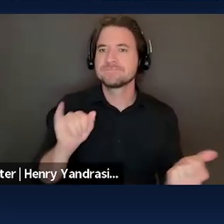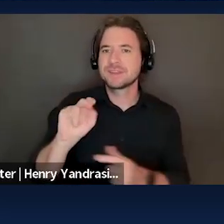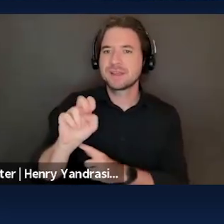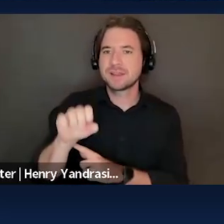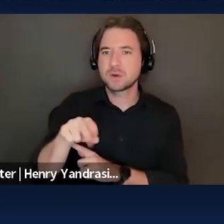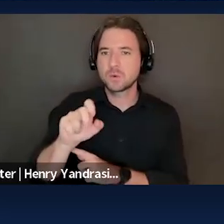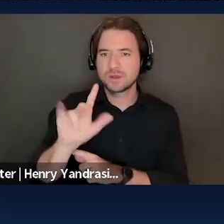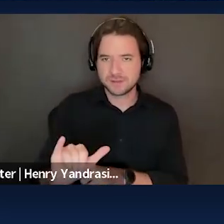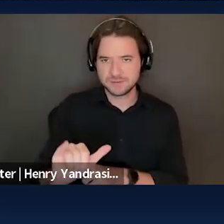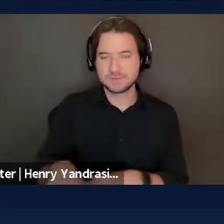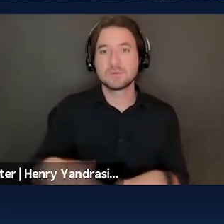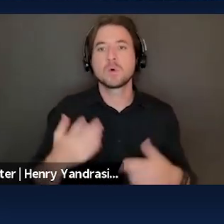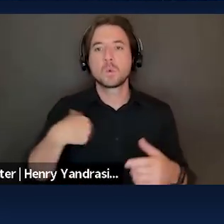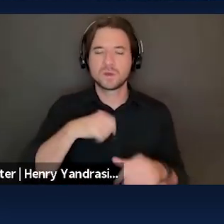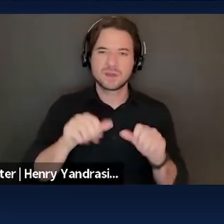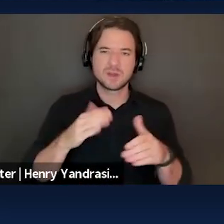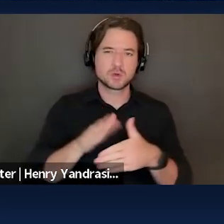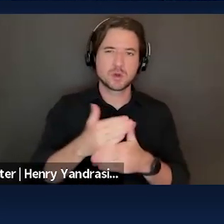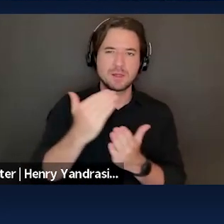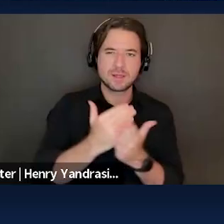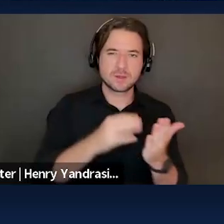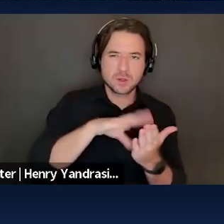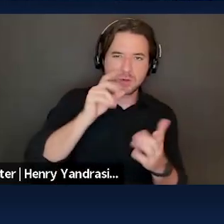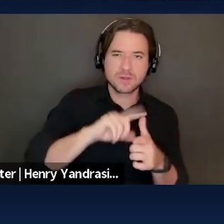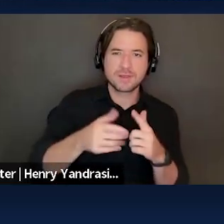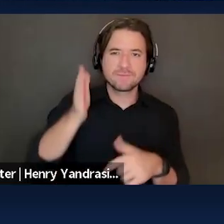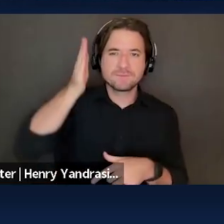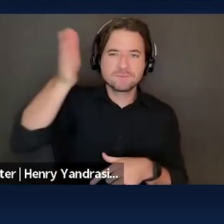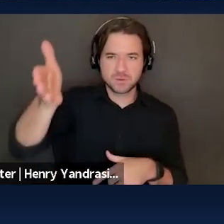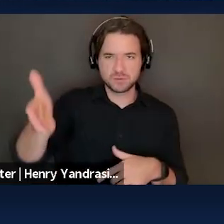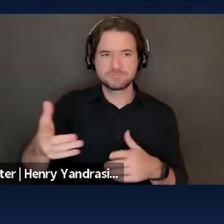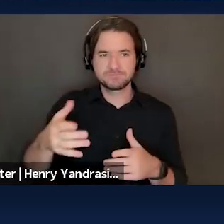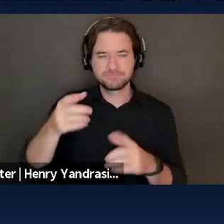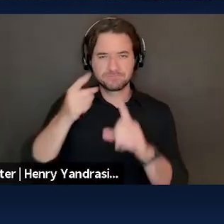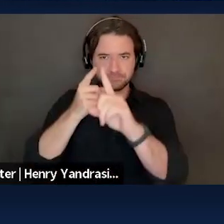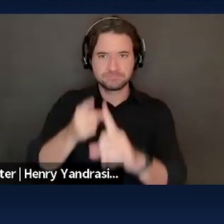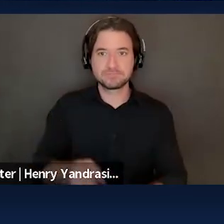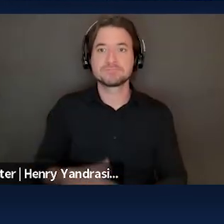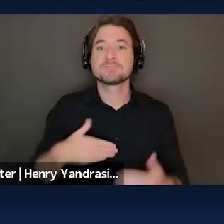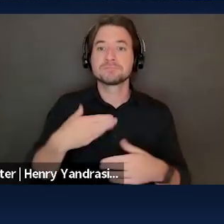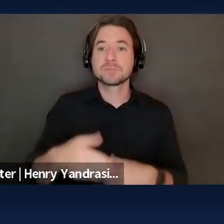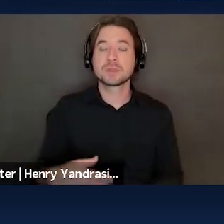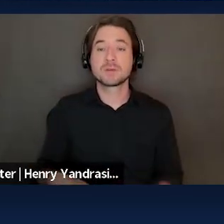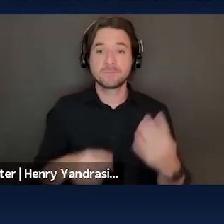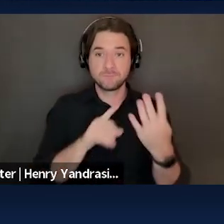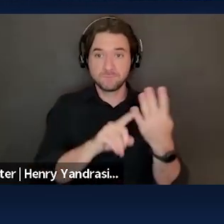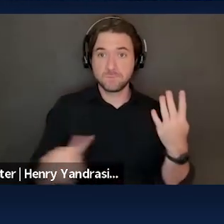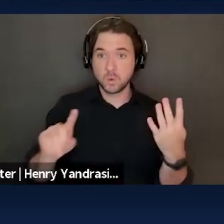and future directions. Next slide. So, 1 in 4 Americans lives with a disability, yet.